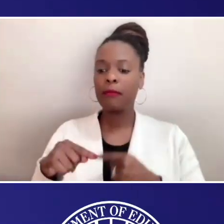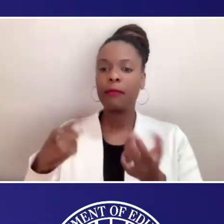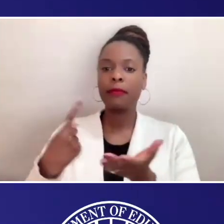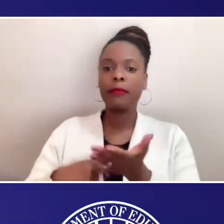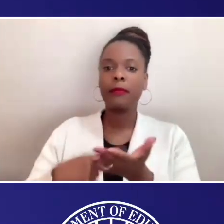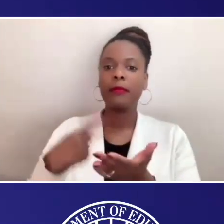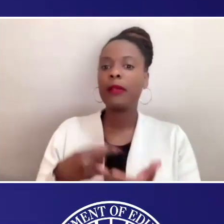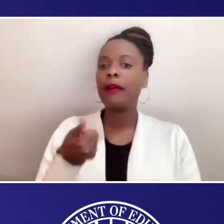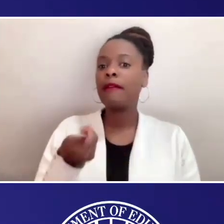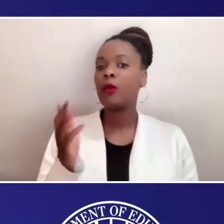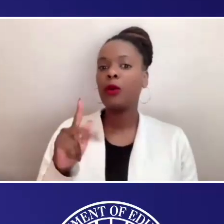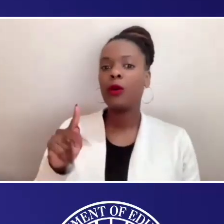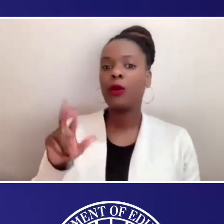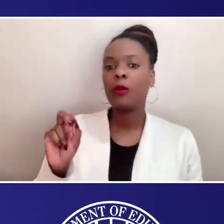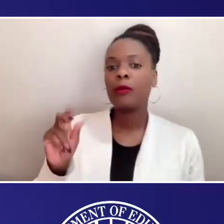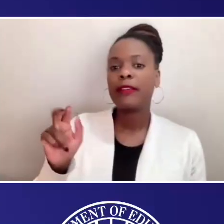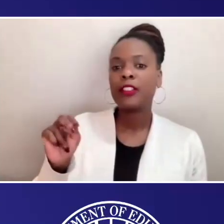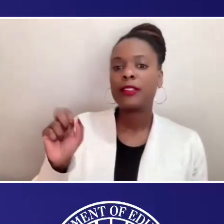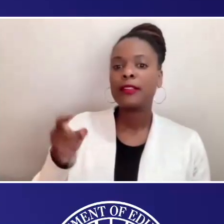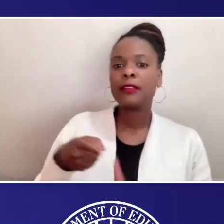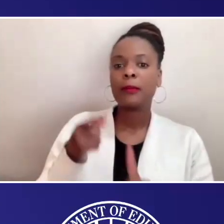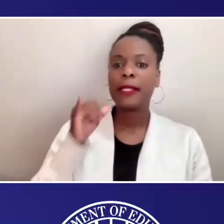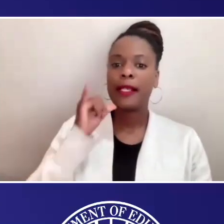the provisions from yesterday to make sure